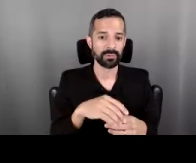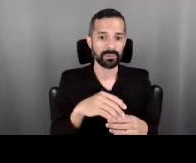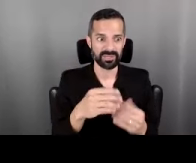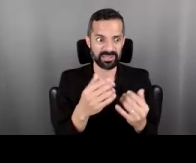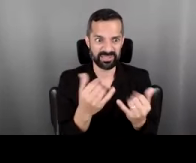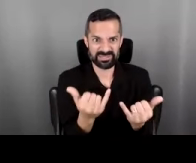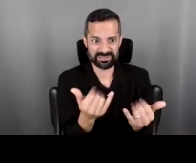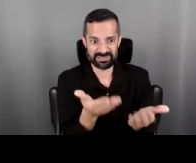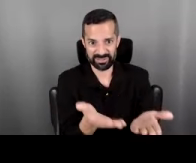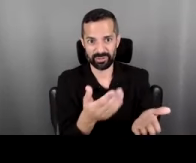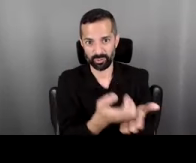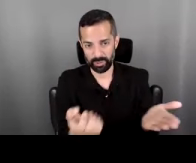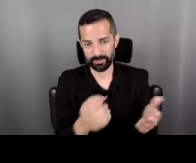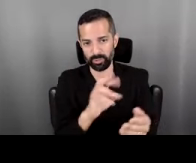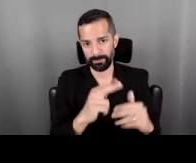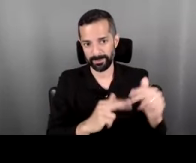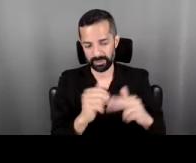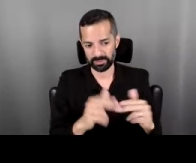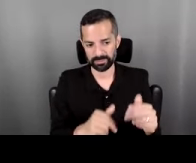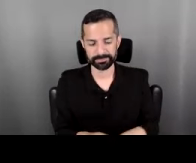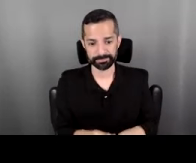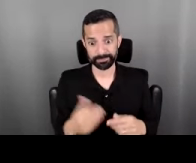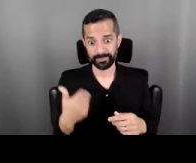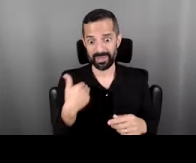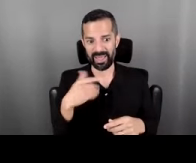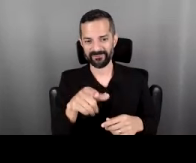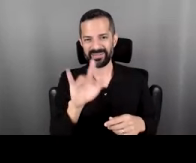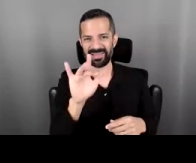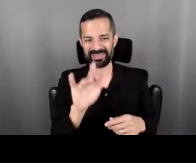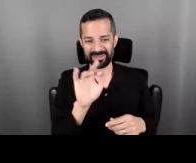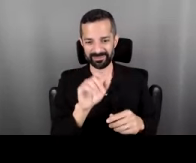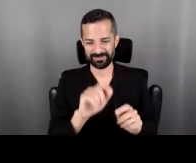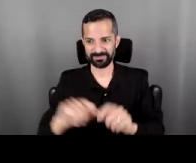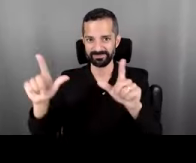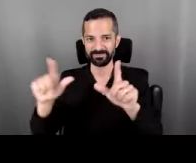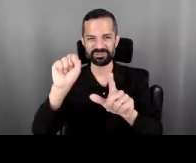We have a highlight here of where they can be found on SharePoint under Construction Services.